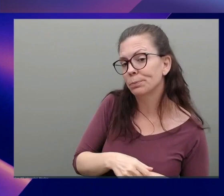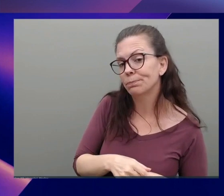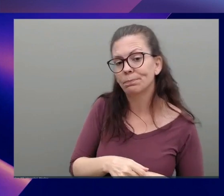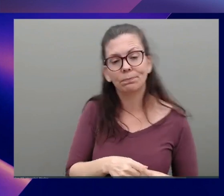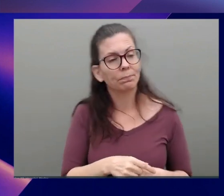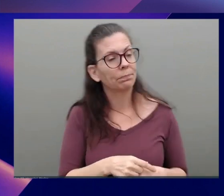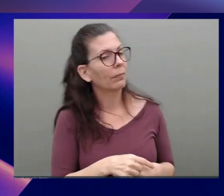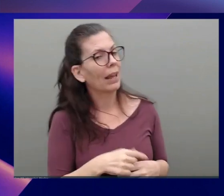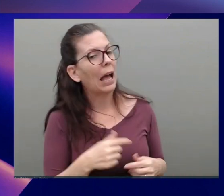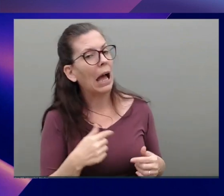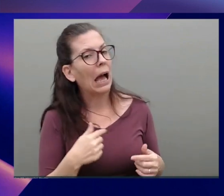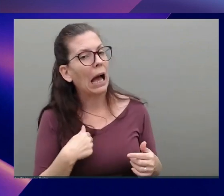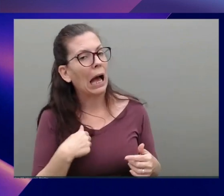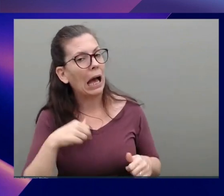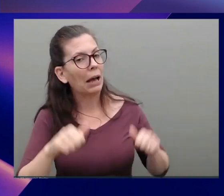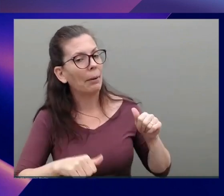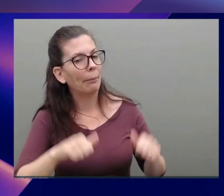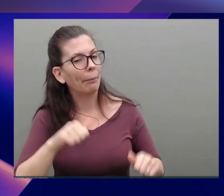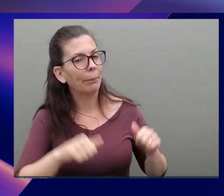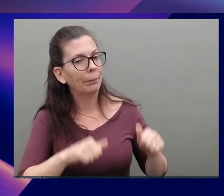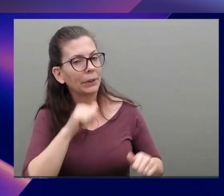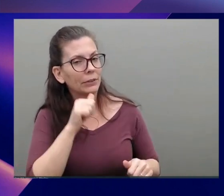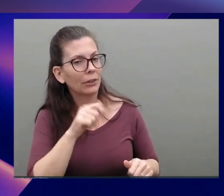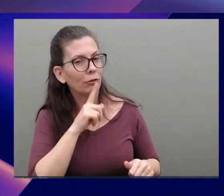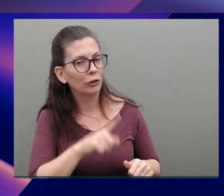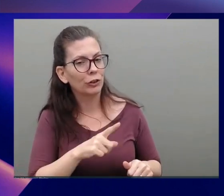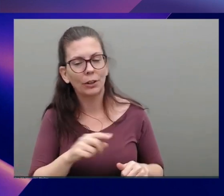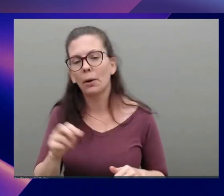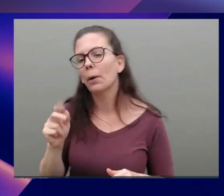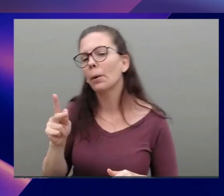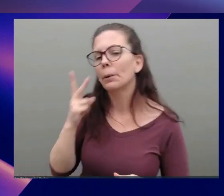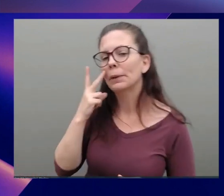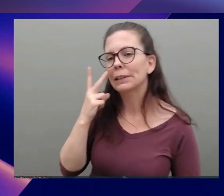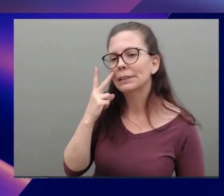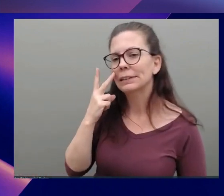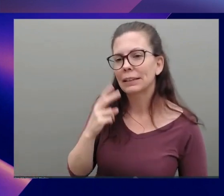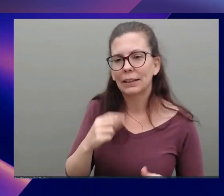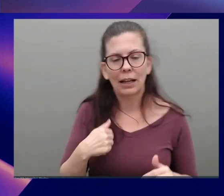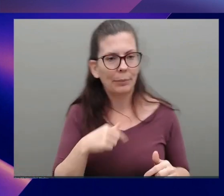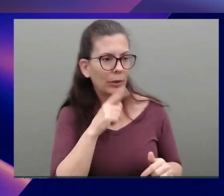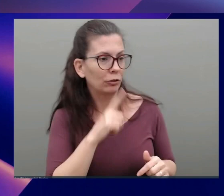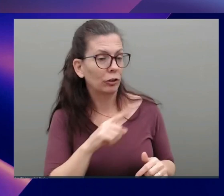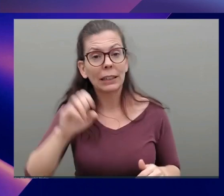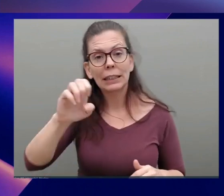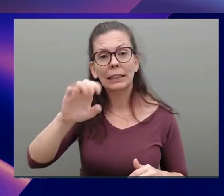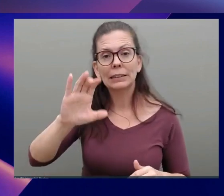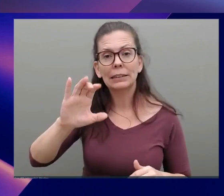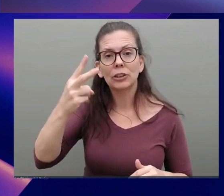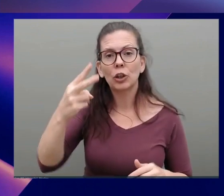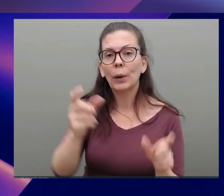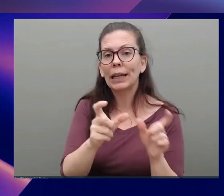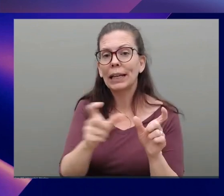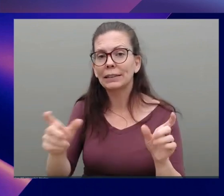I'm not sure. - Okay. Let's see. I'm not sure. - EC2 Instance Connect. Ah, slow down and read the question.